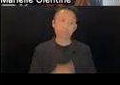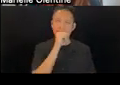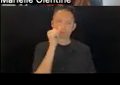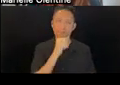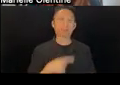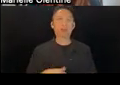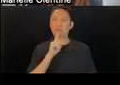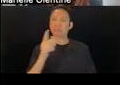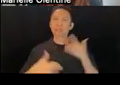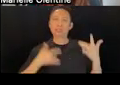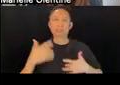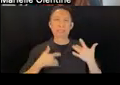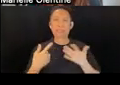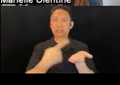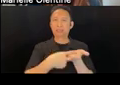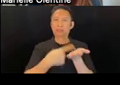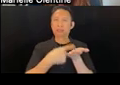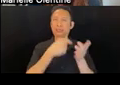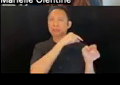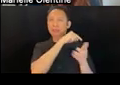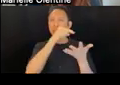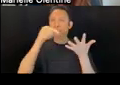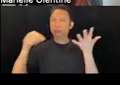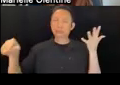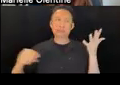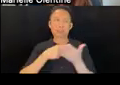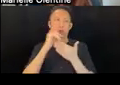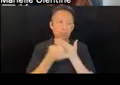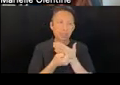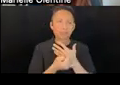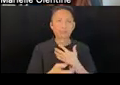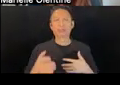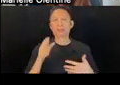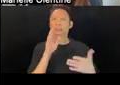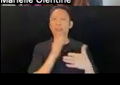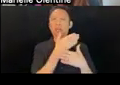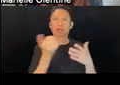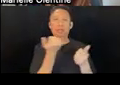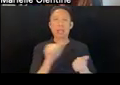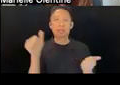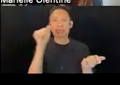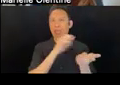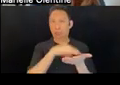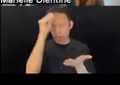on the festival circuit. And she participated in this workshop two years ago